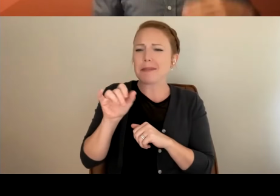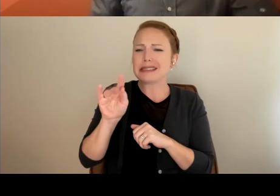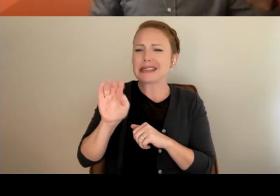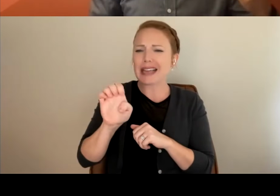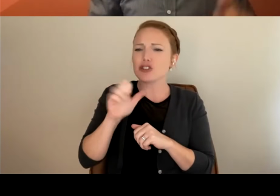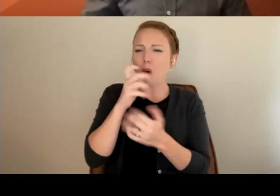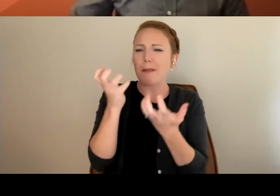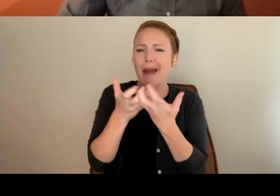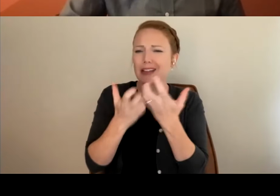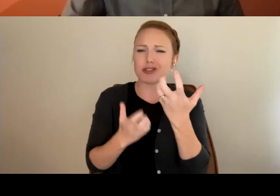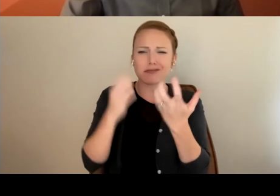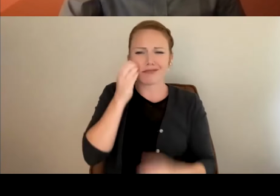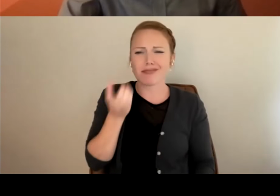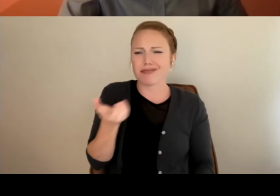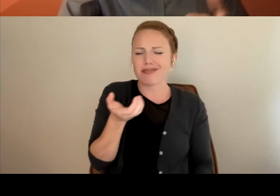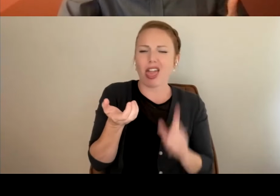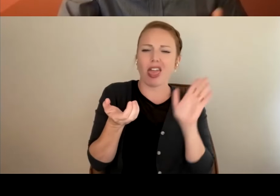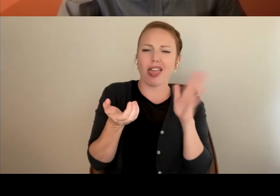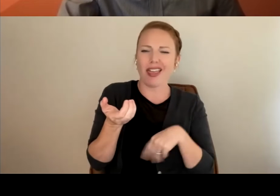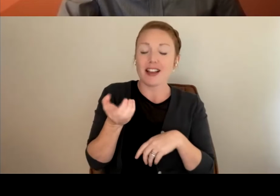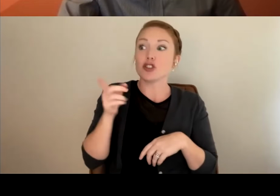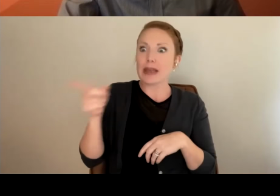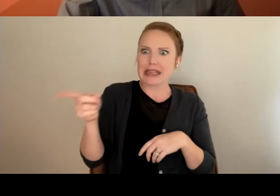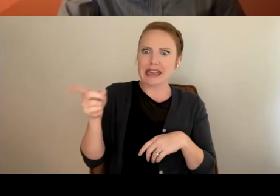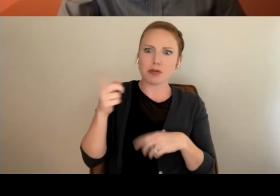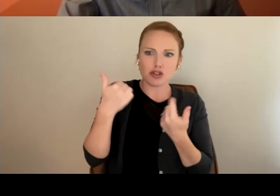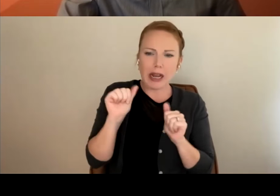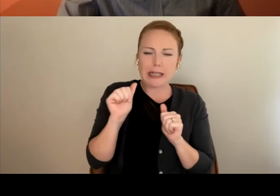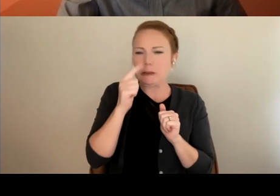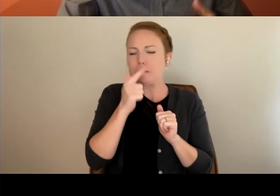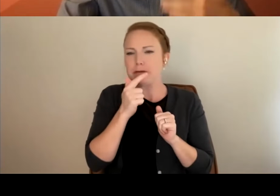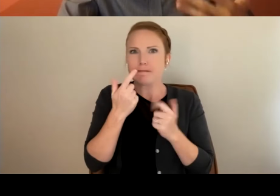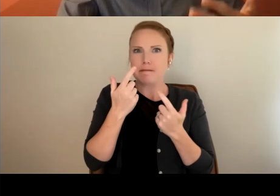that he kind of had to hypothesize of why it was so normal for it to be horrible and